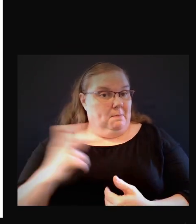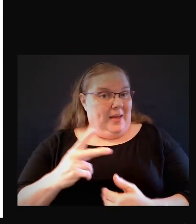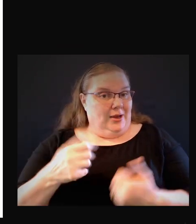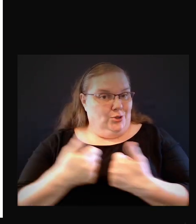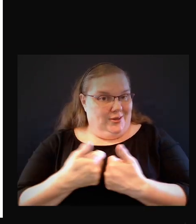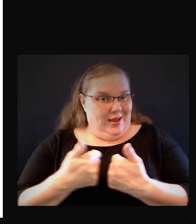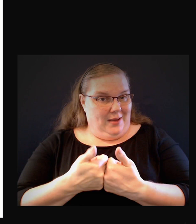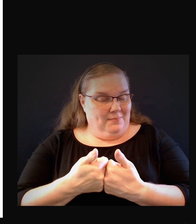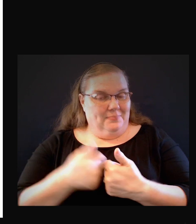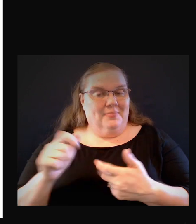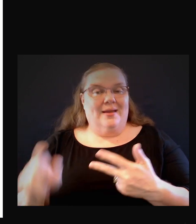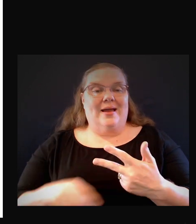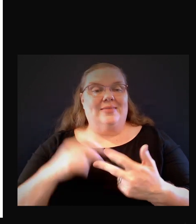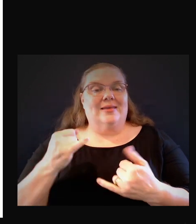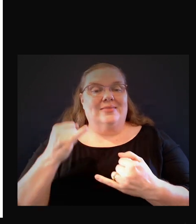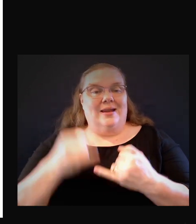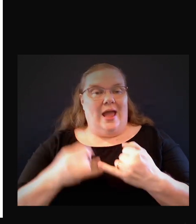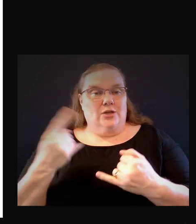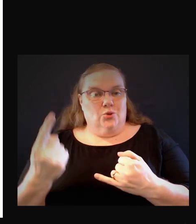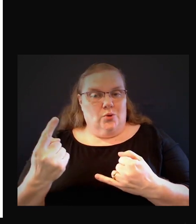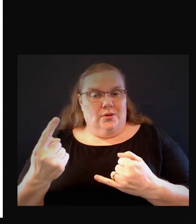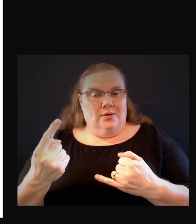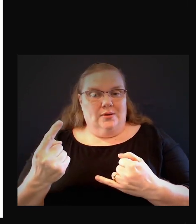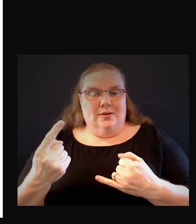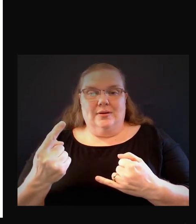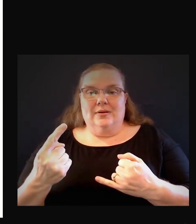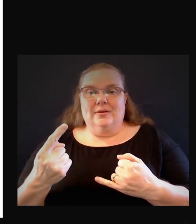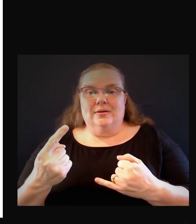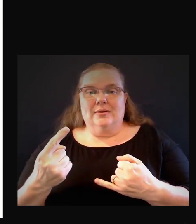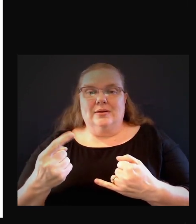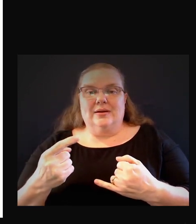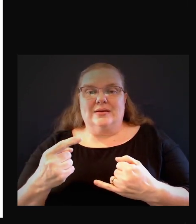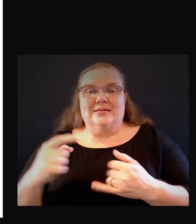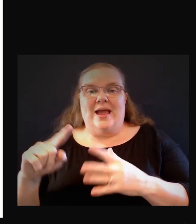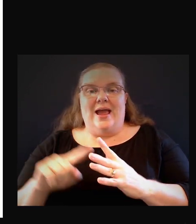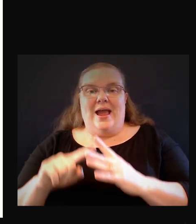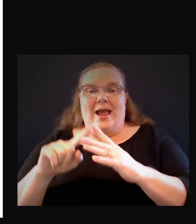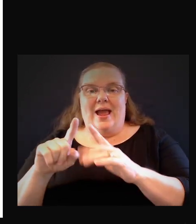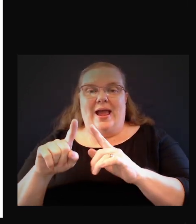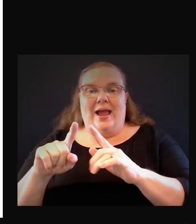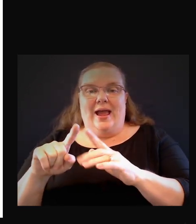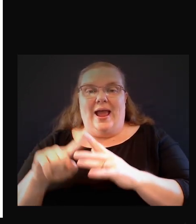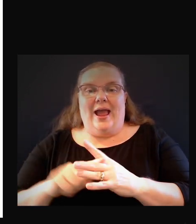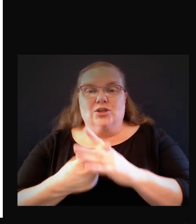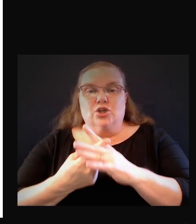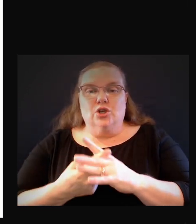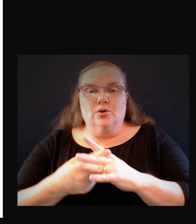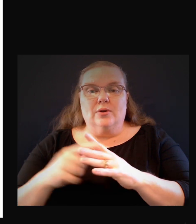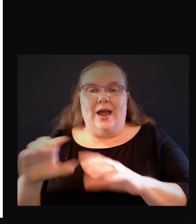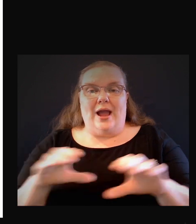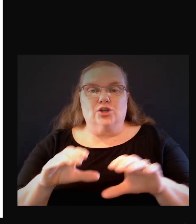is Execute Azure Function. I have already created a script called AccessToSale.